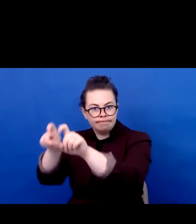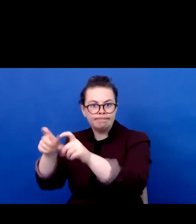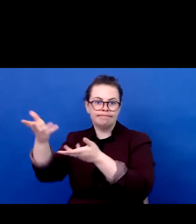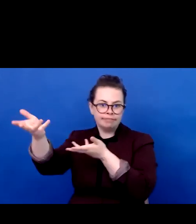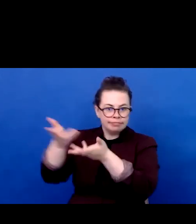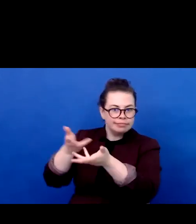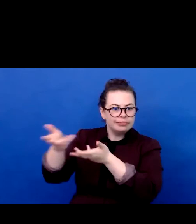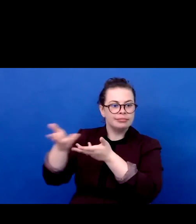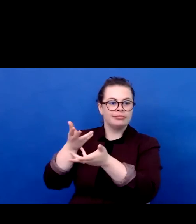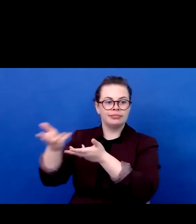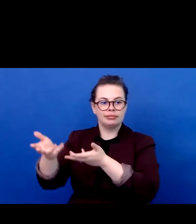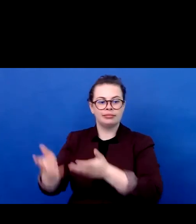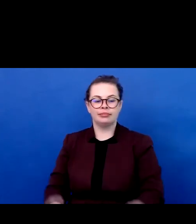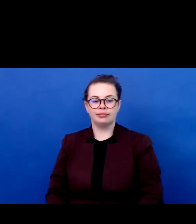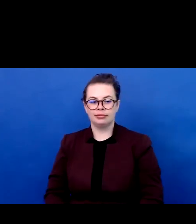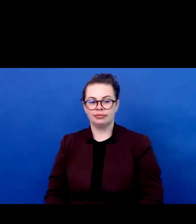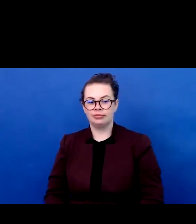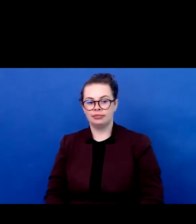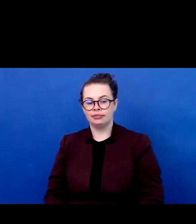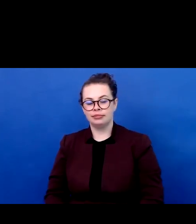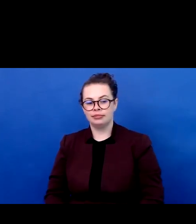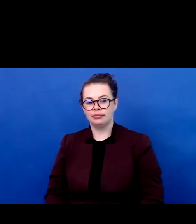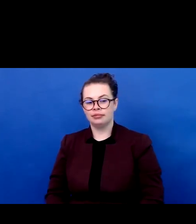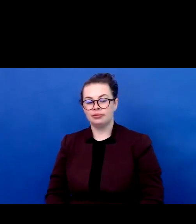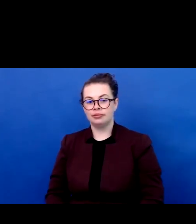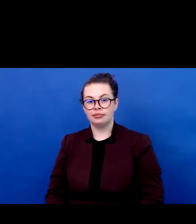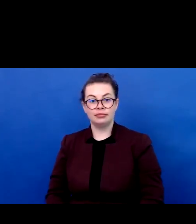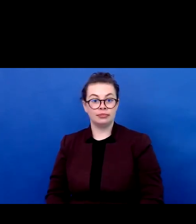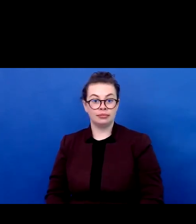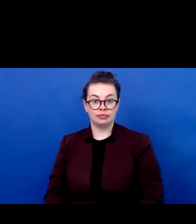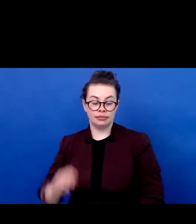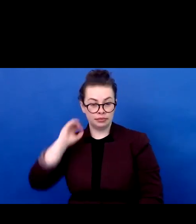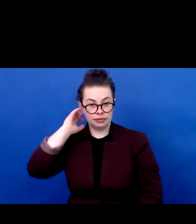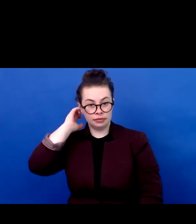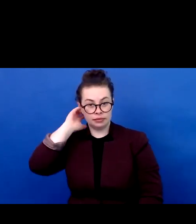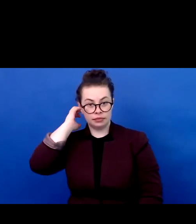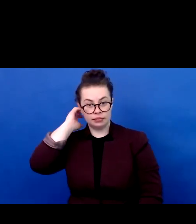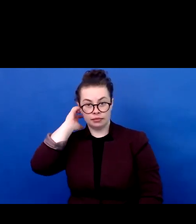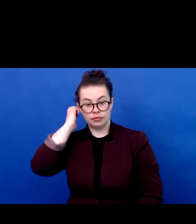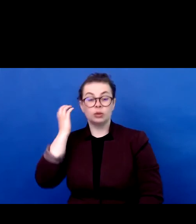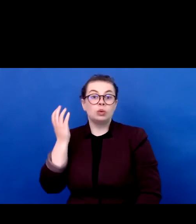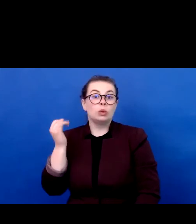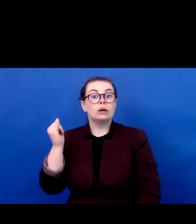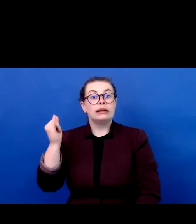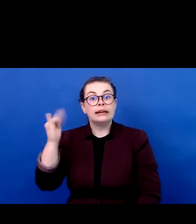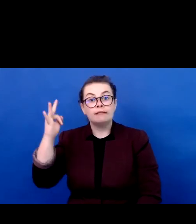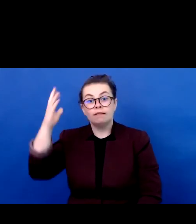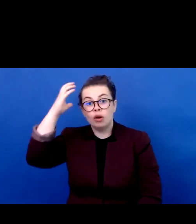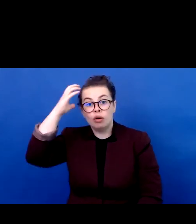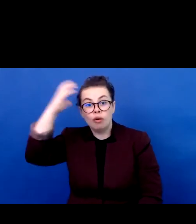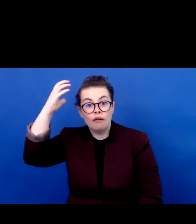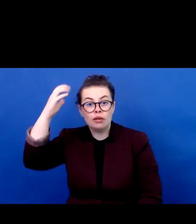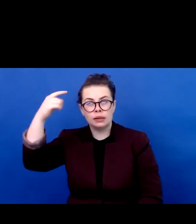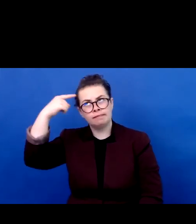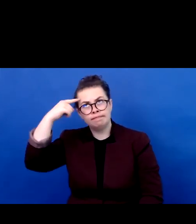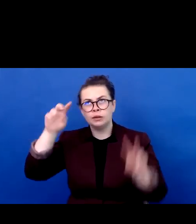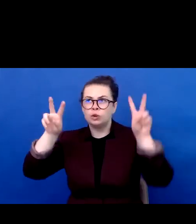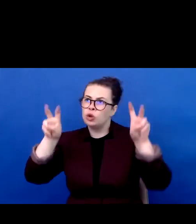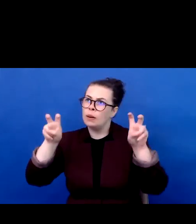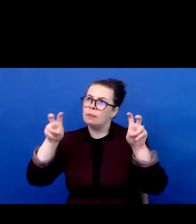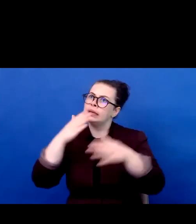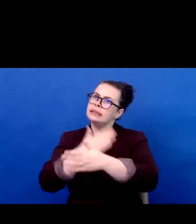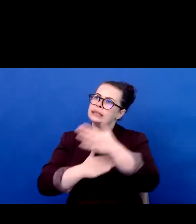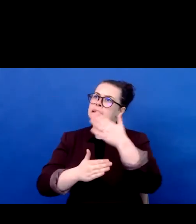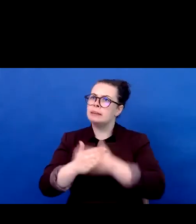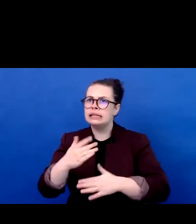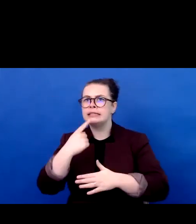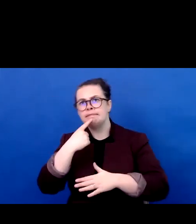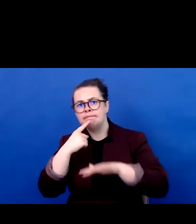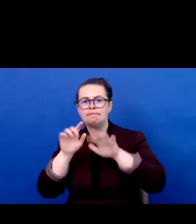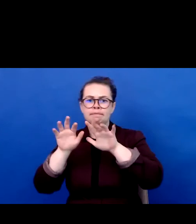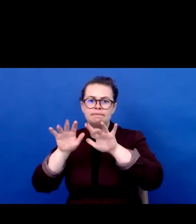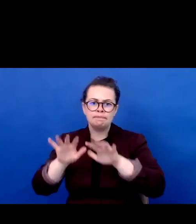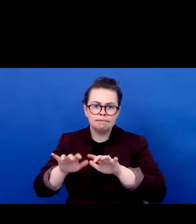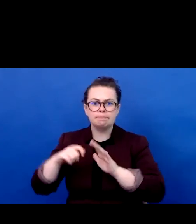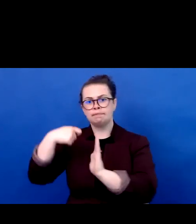of development of the people with disabilities we must have to follow this as a maxim and therefore